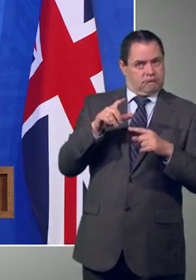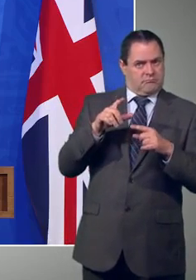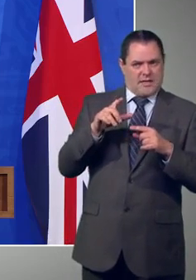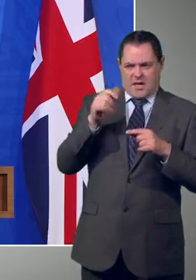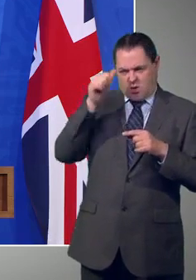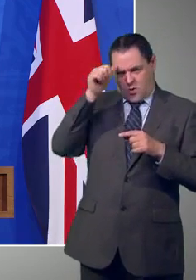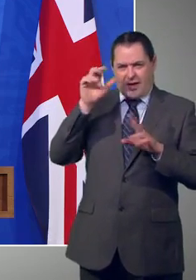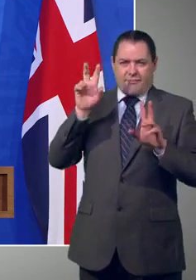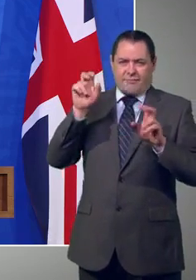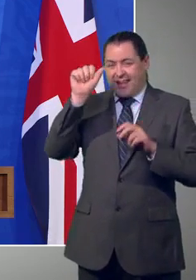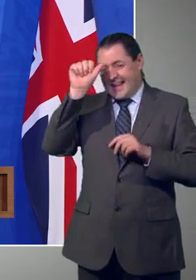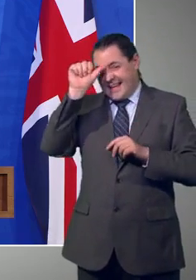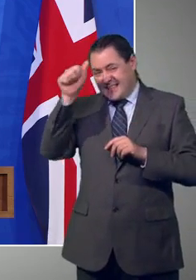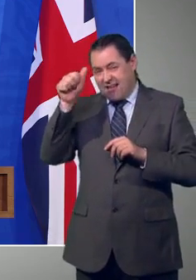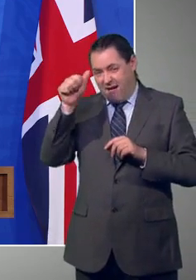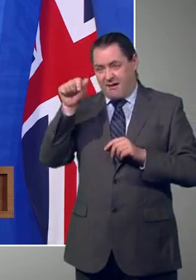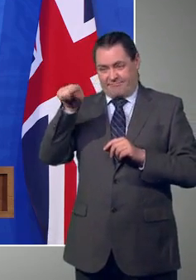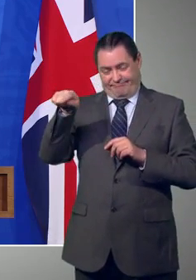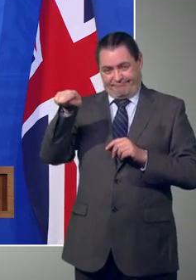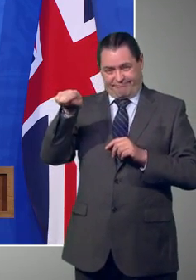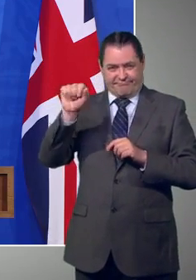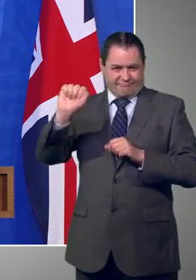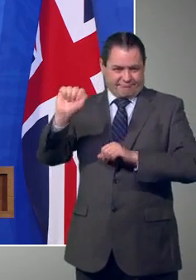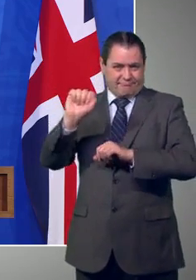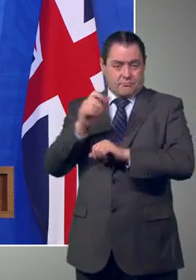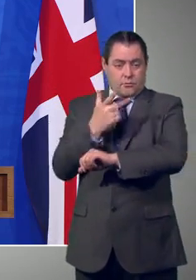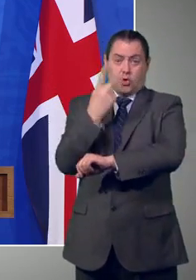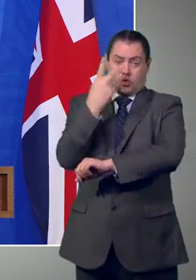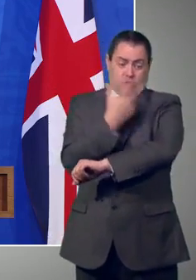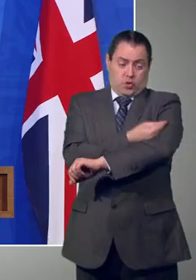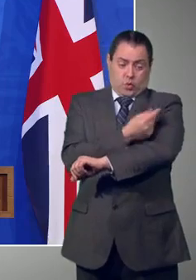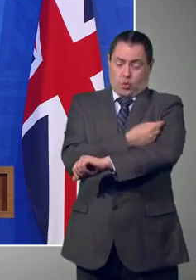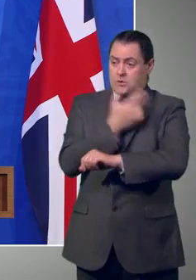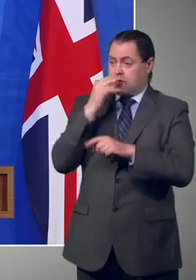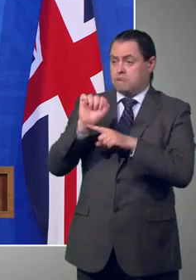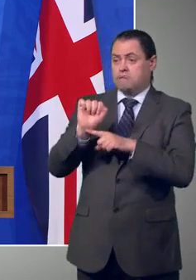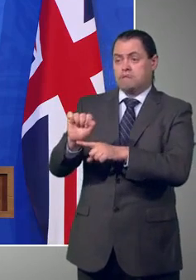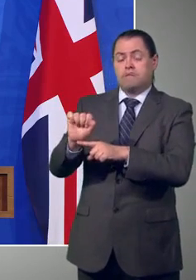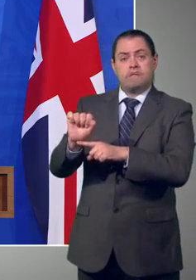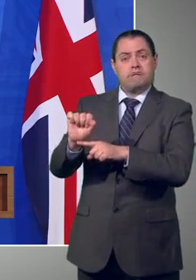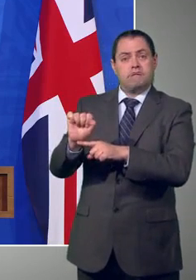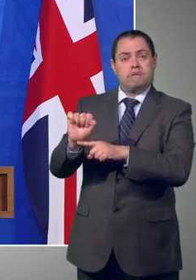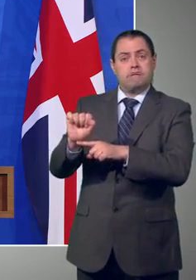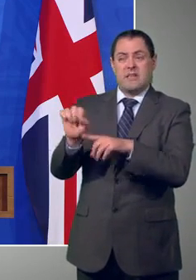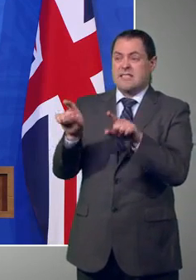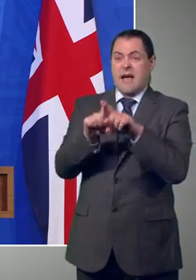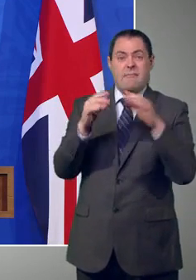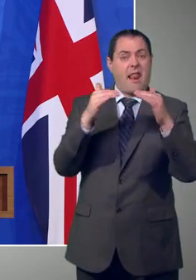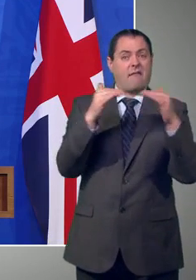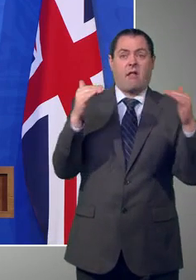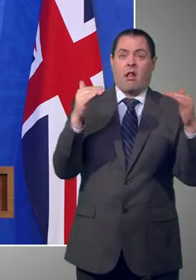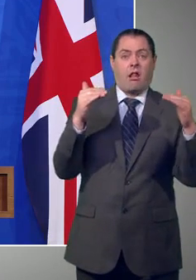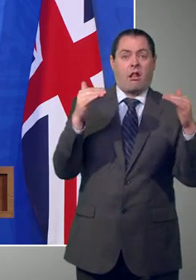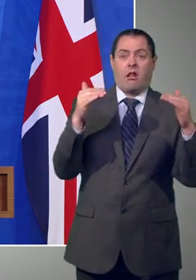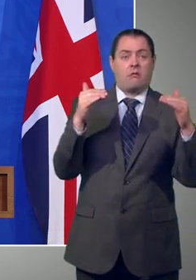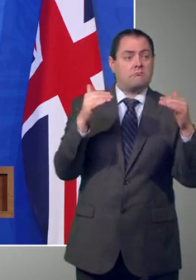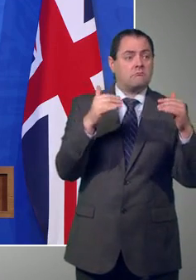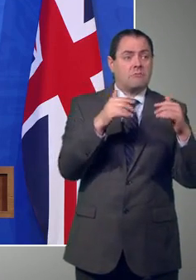you mentioned after two jabs does appear to be effectively